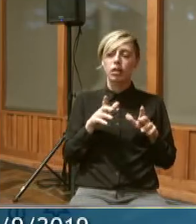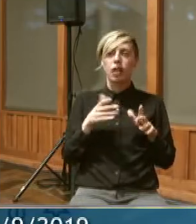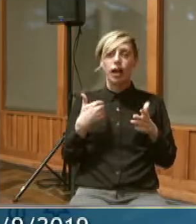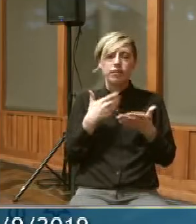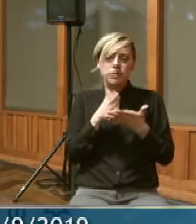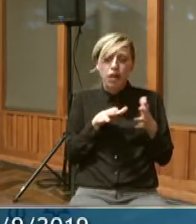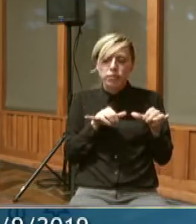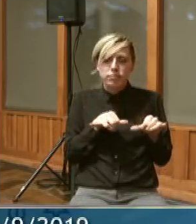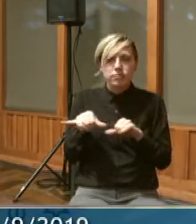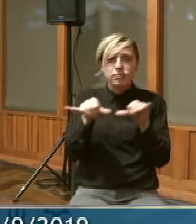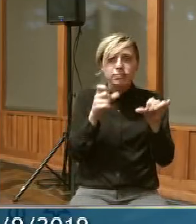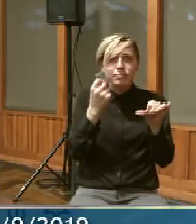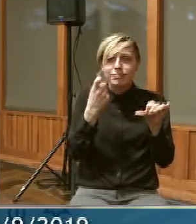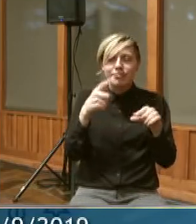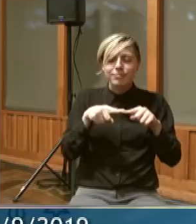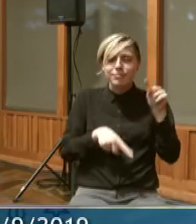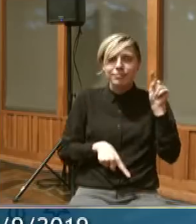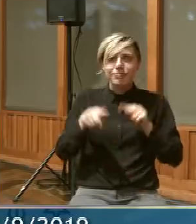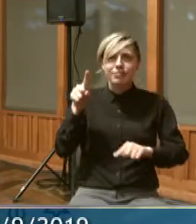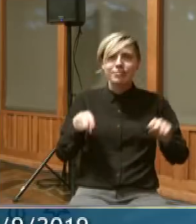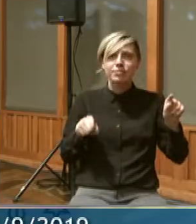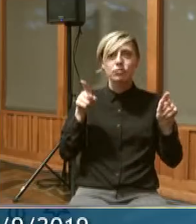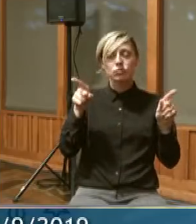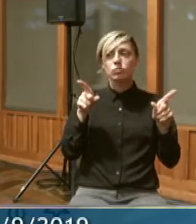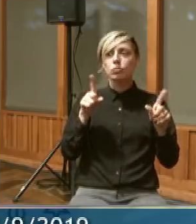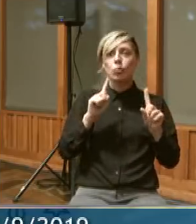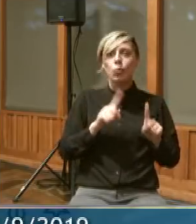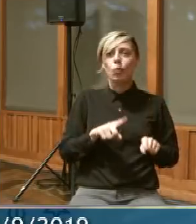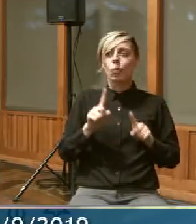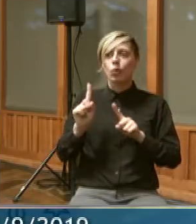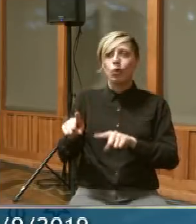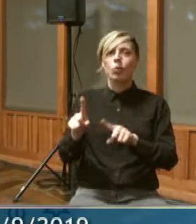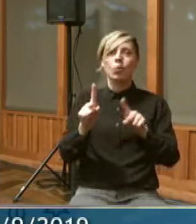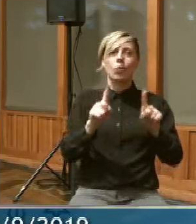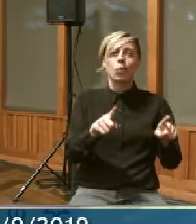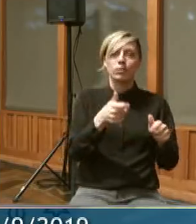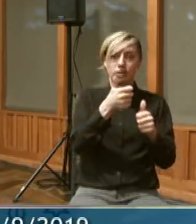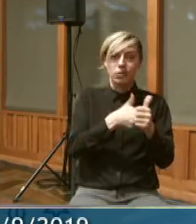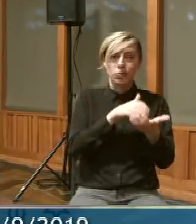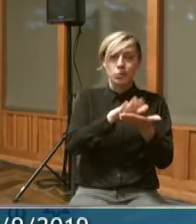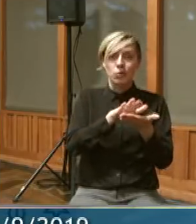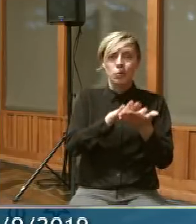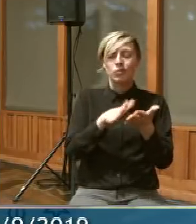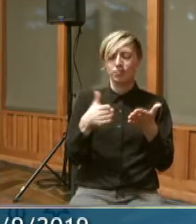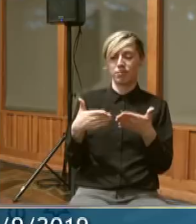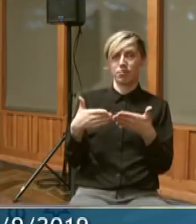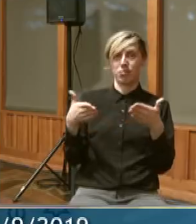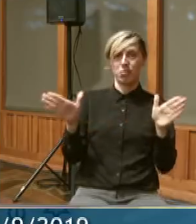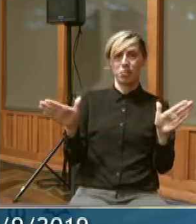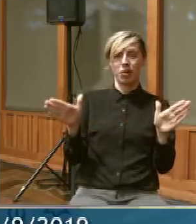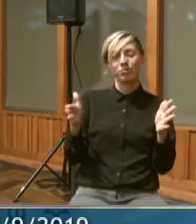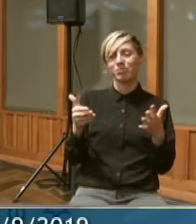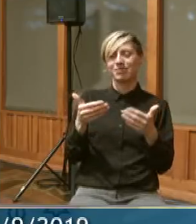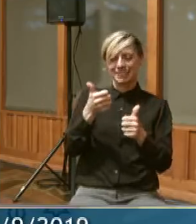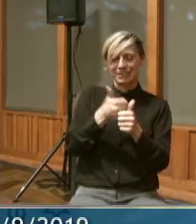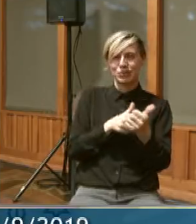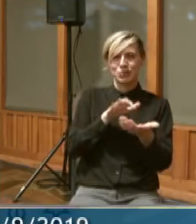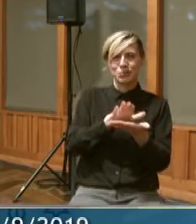AND ACADEMIC SUPPORT. EACH SCHOOL COMMUNITY IS SIMILAR TO THOUGH OFTEN VERY DIFFERENT FROM THE NEXT. YOU CAN SEE THAT AS YOU TRAVEL